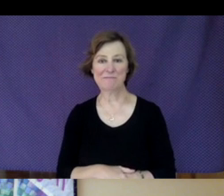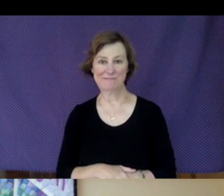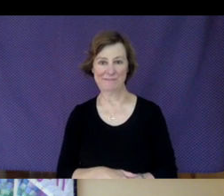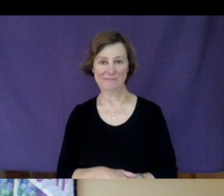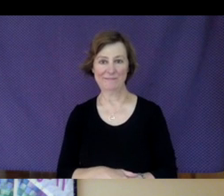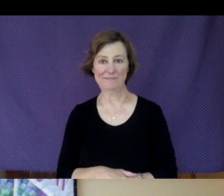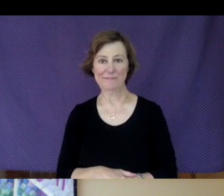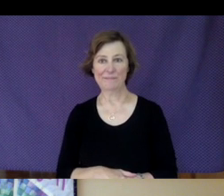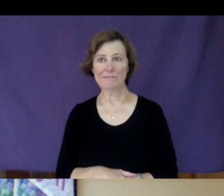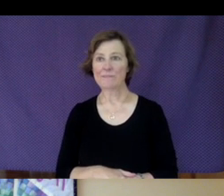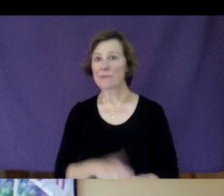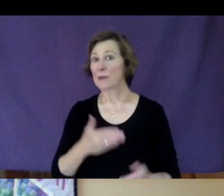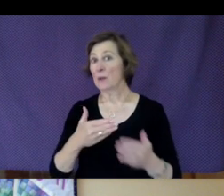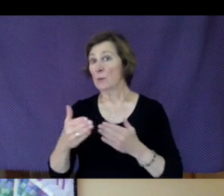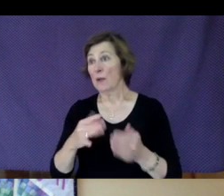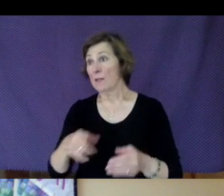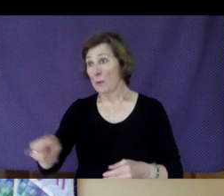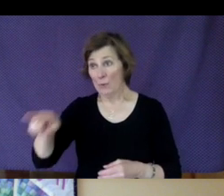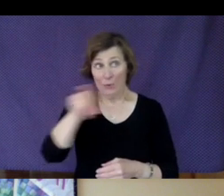Whether you have children and grandchildren of your own